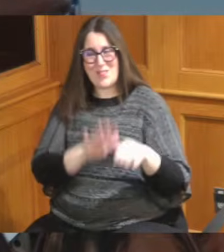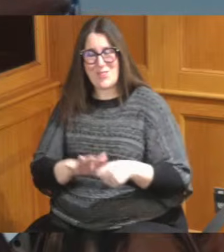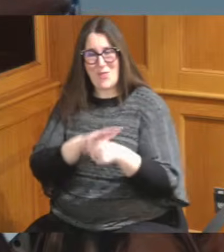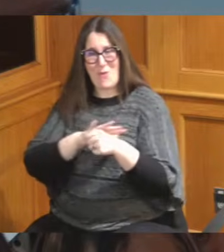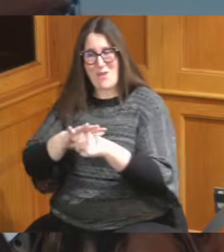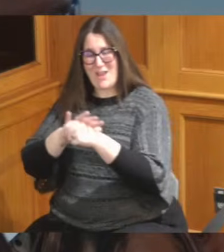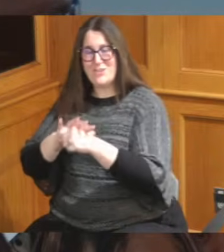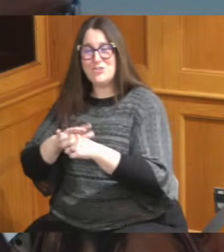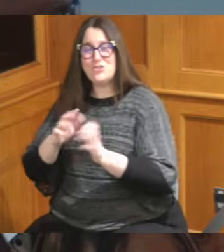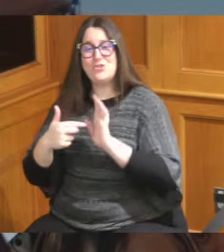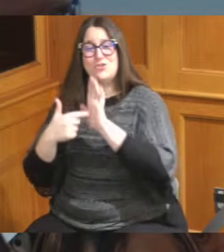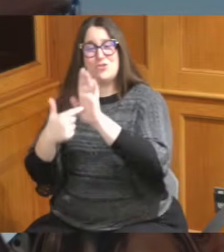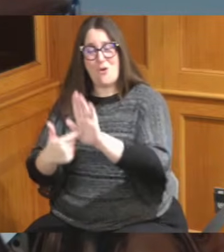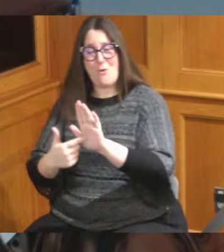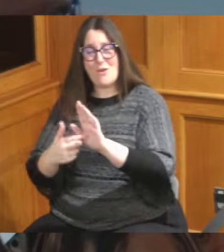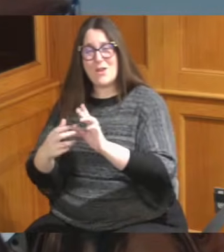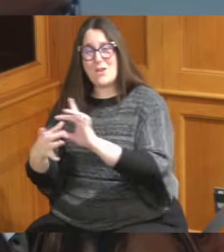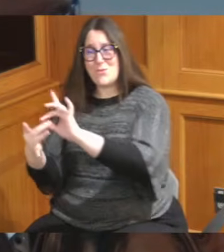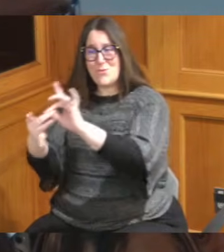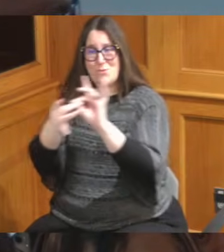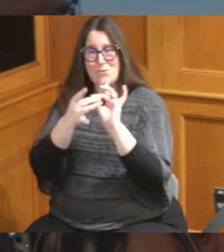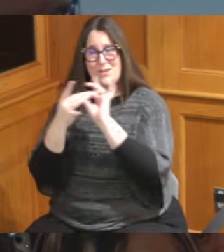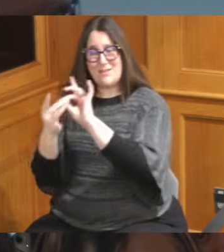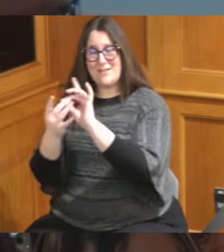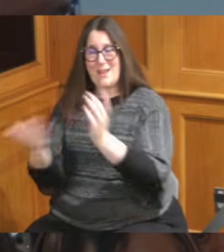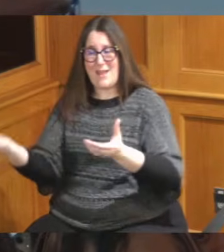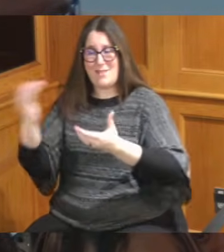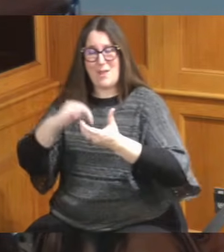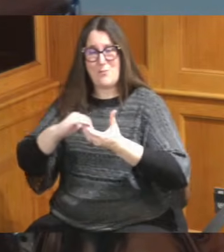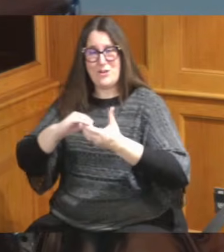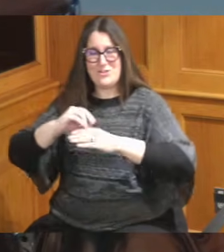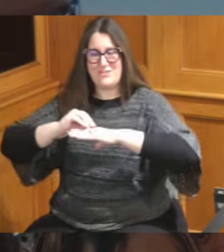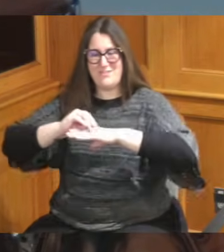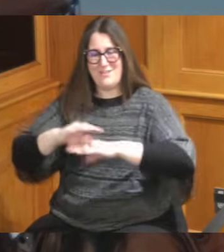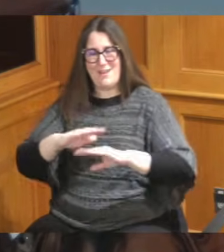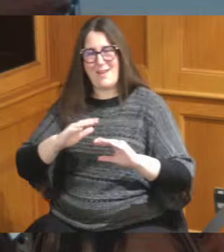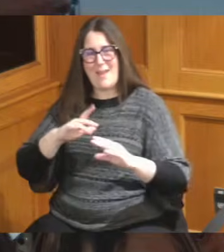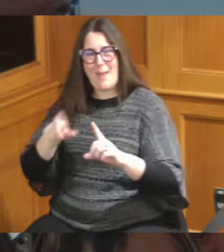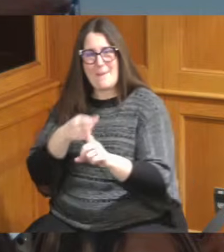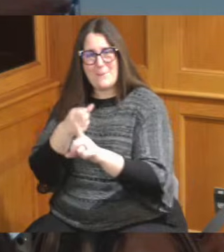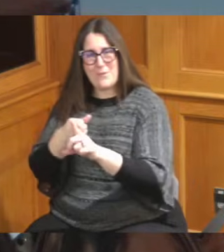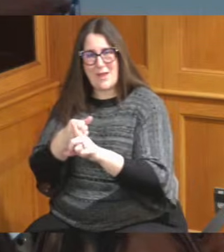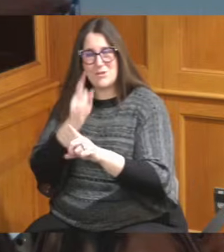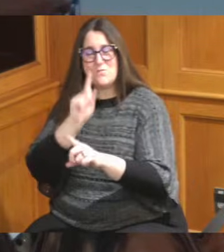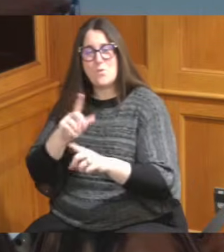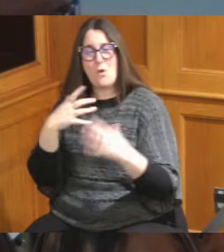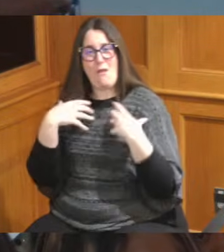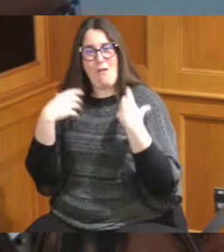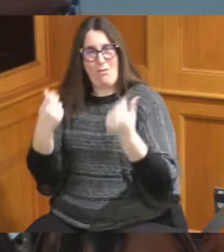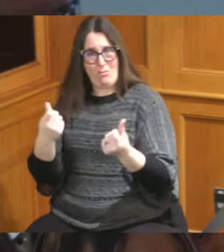unity, collaboration and collective impact in addressing health disparities. And whereas